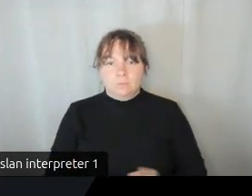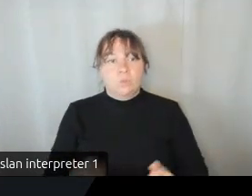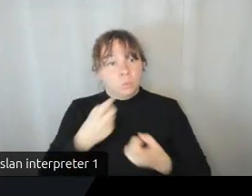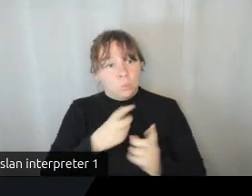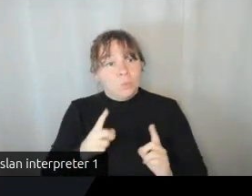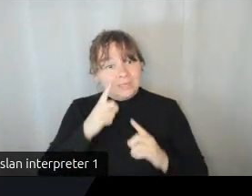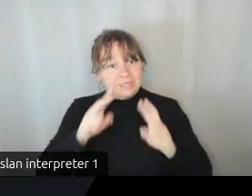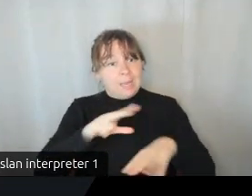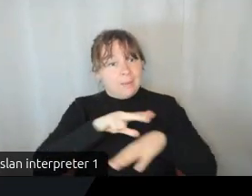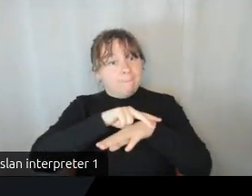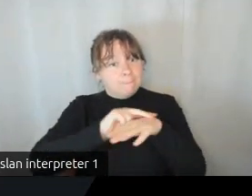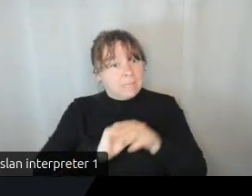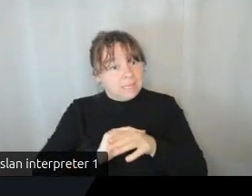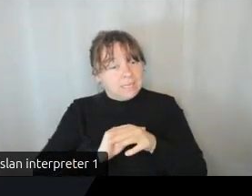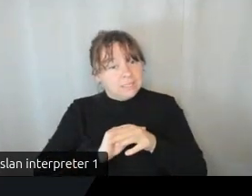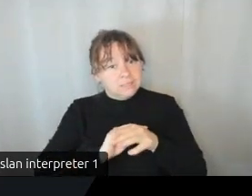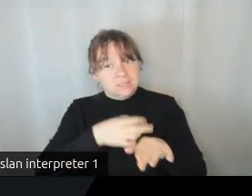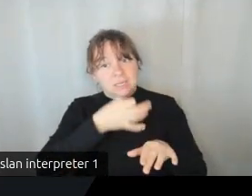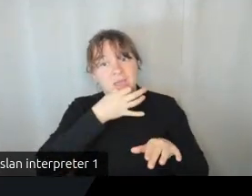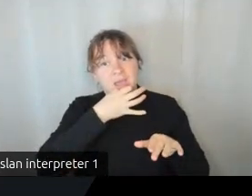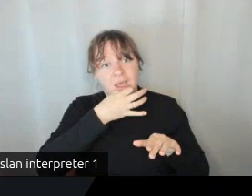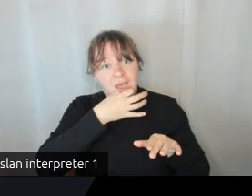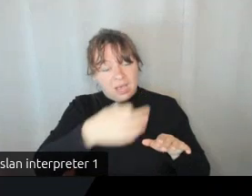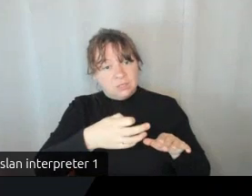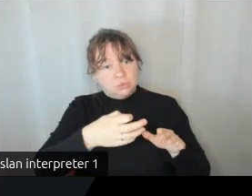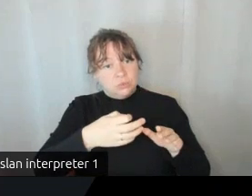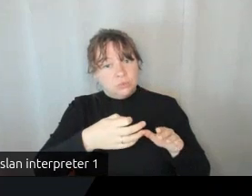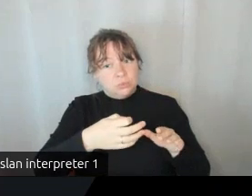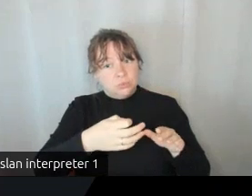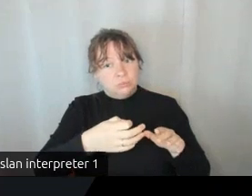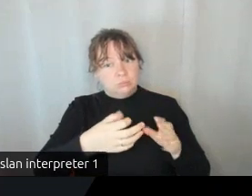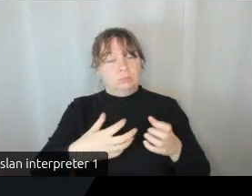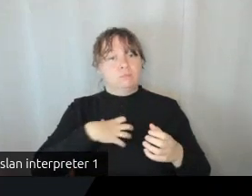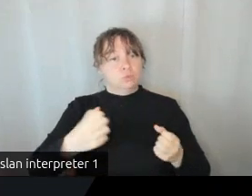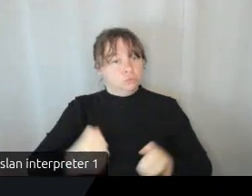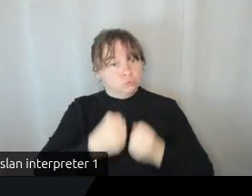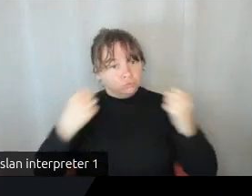increase conditions and reduce or remove exceptions due to an escalation of risk.